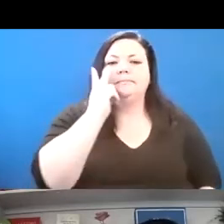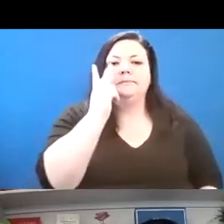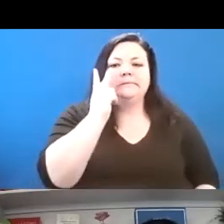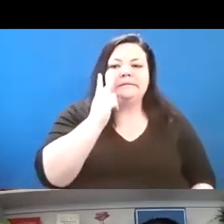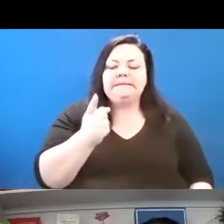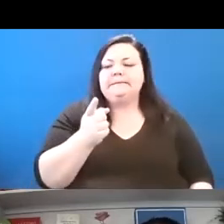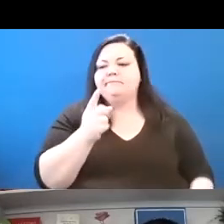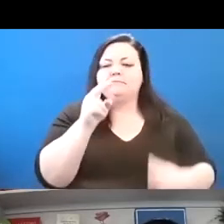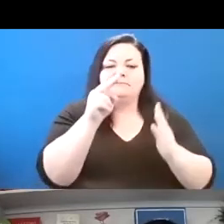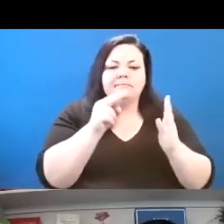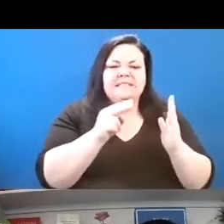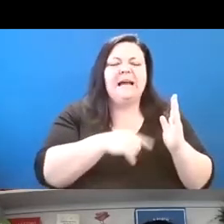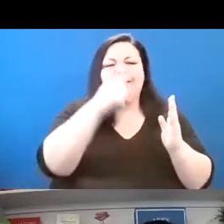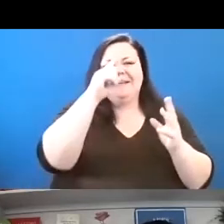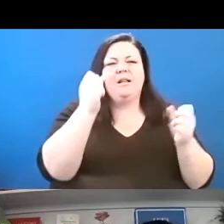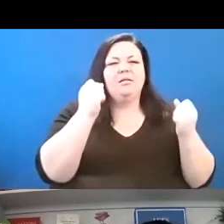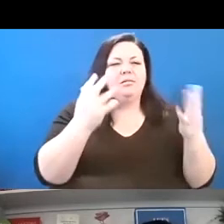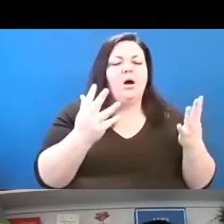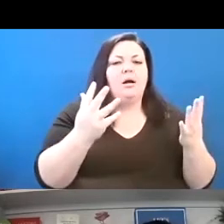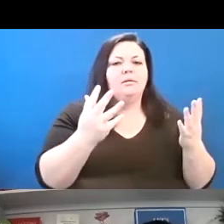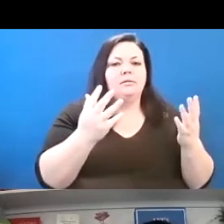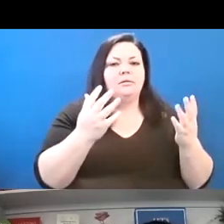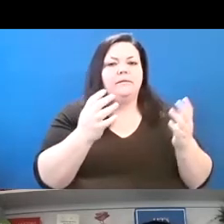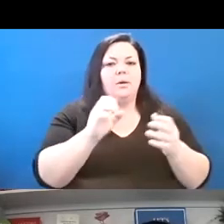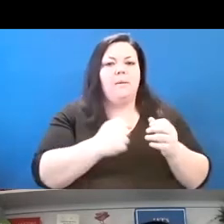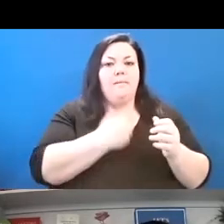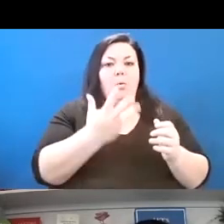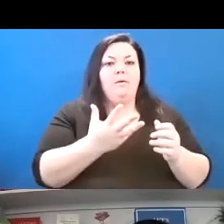i think a lot of these questions a lot of the poems start with this question